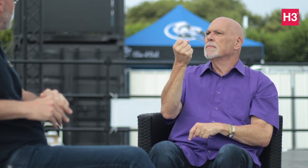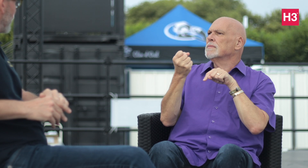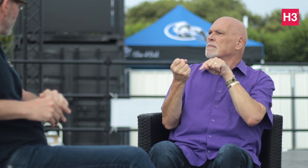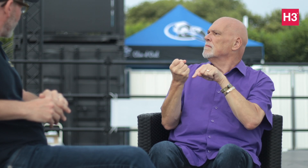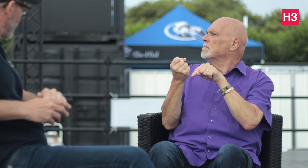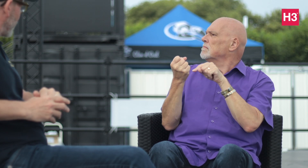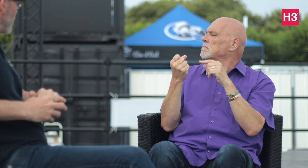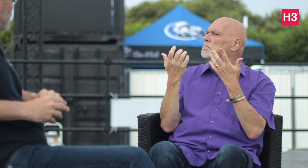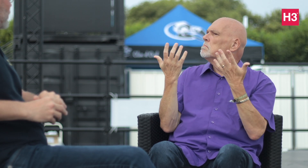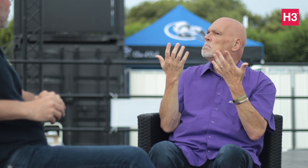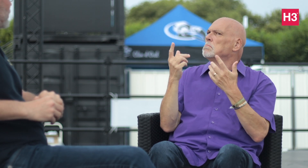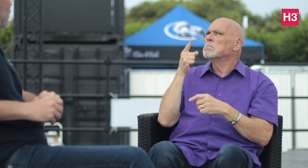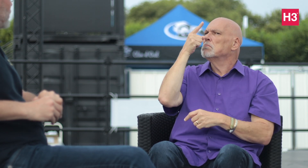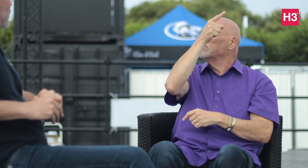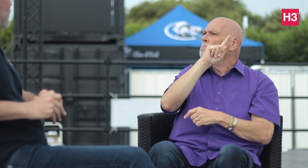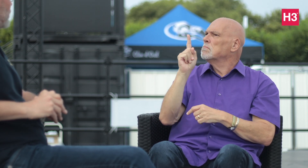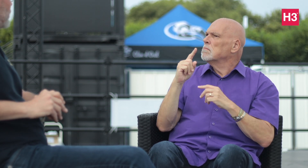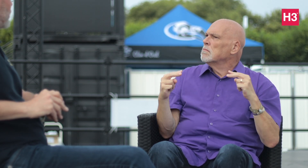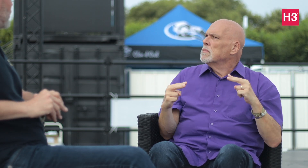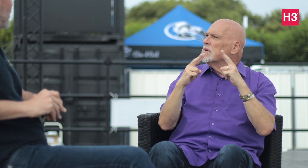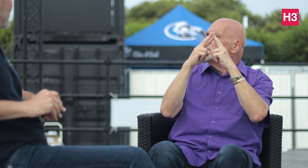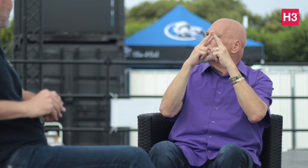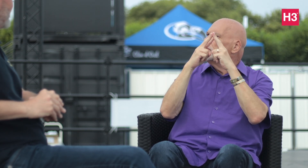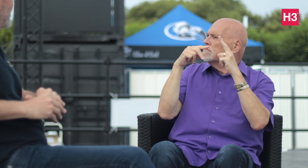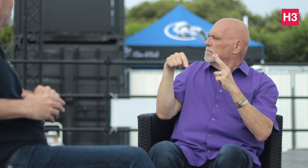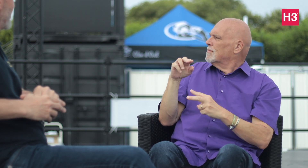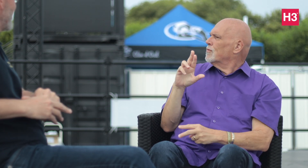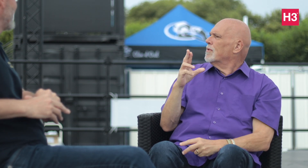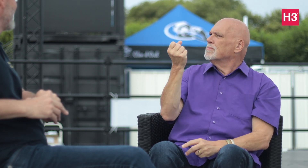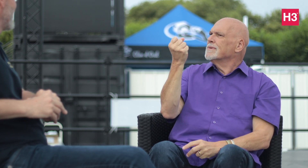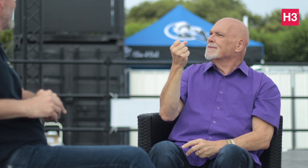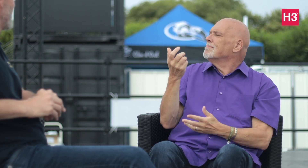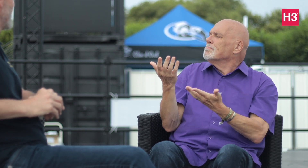Why not Paris? Can you tell us more about that?